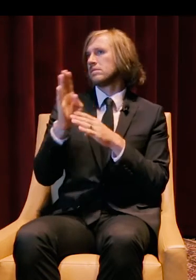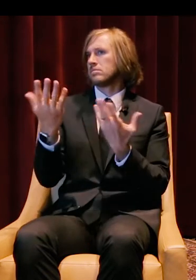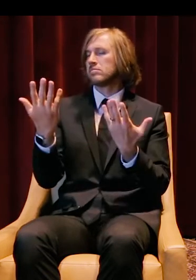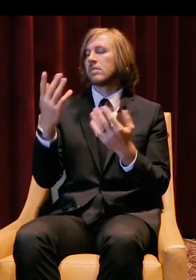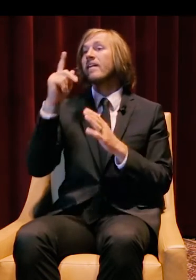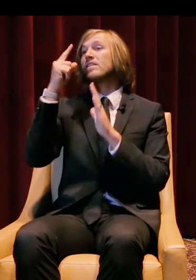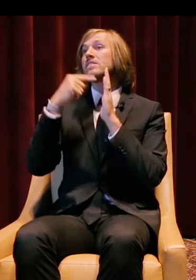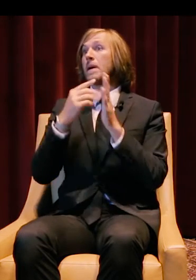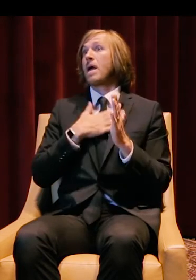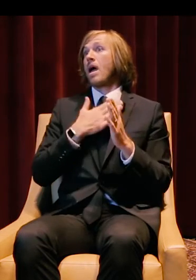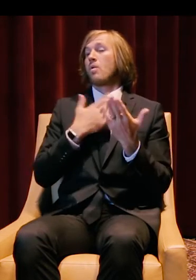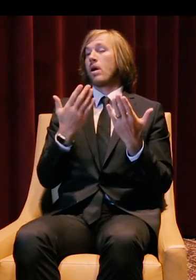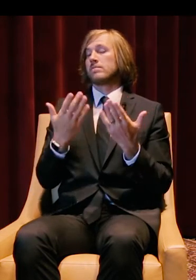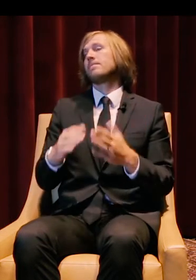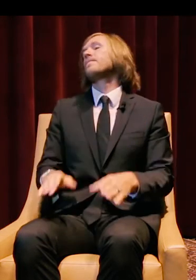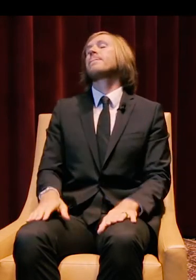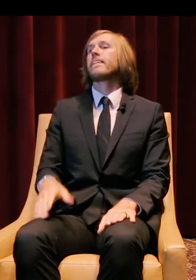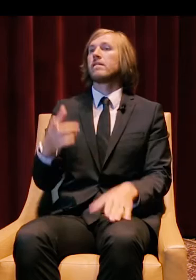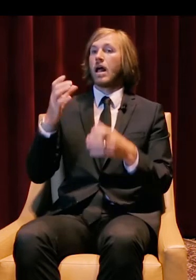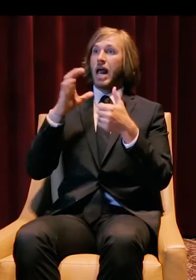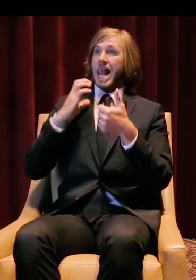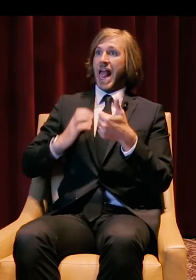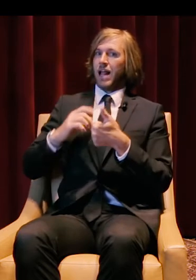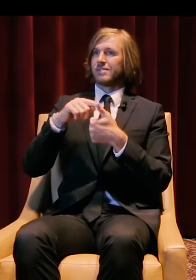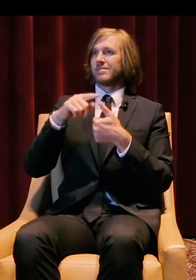For example, in mine, there's my clients, who own property.